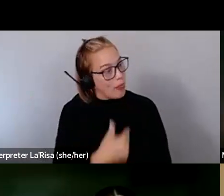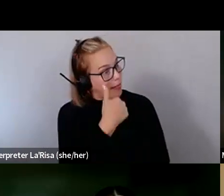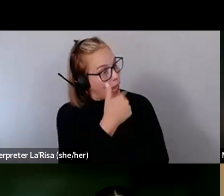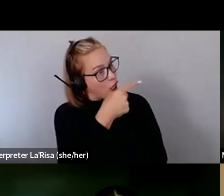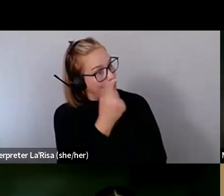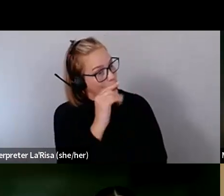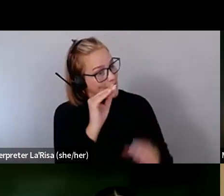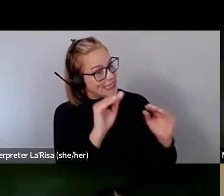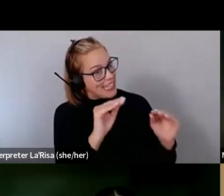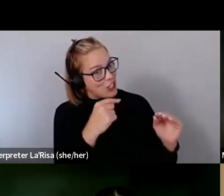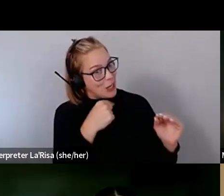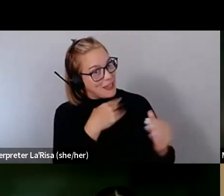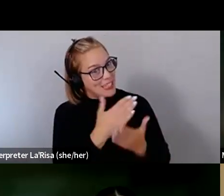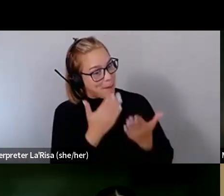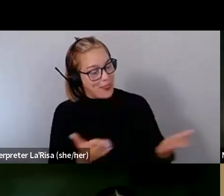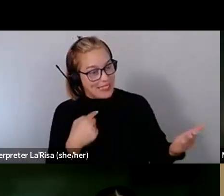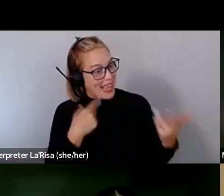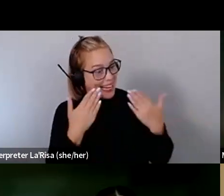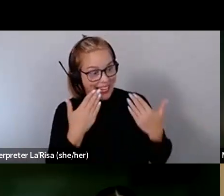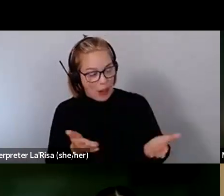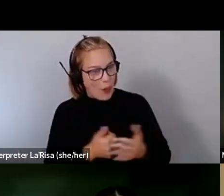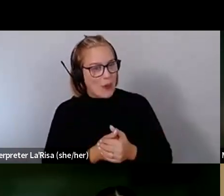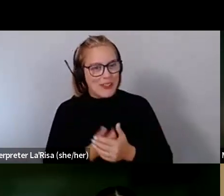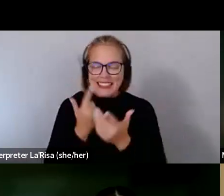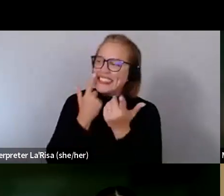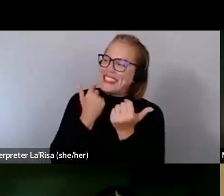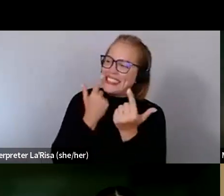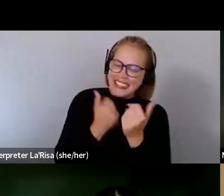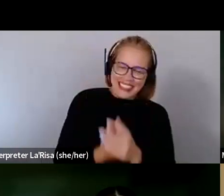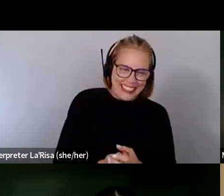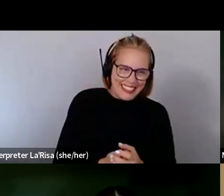audiovisual things that really capture people's attention. That is great